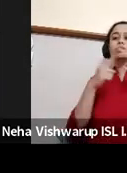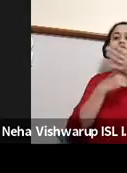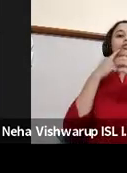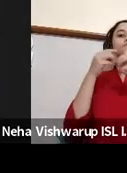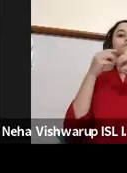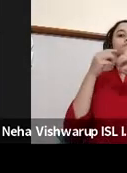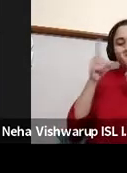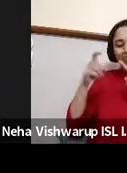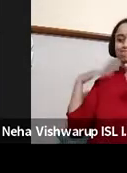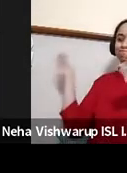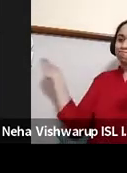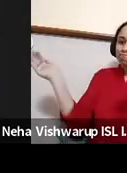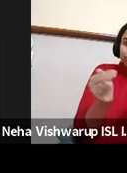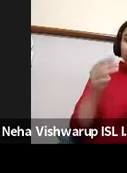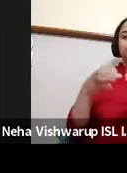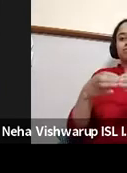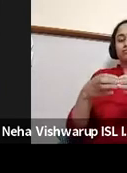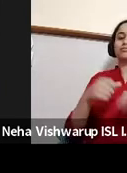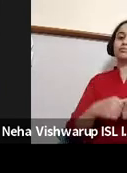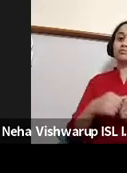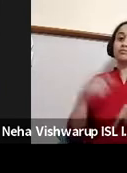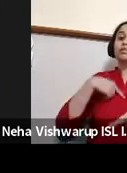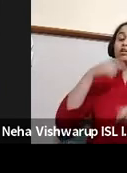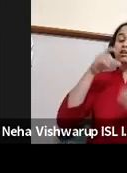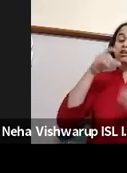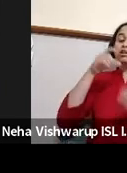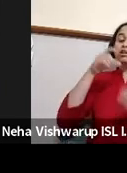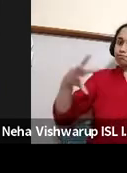the town as the town grew people began visiting studios more frequently